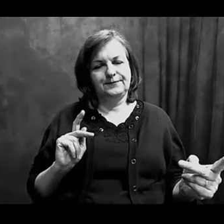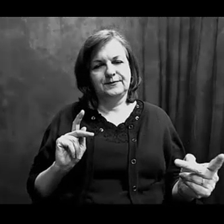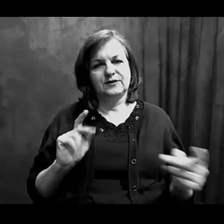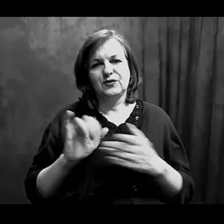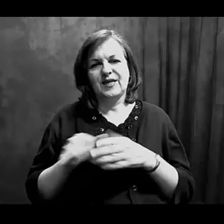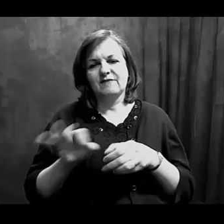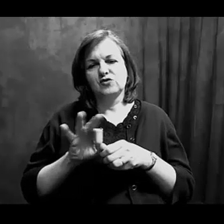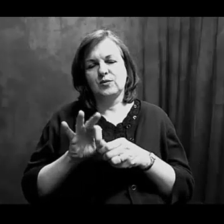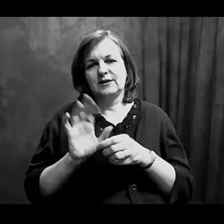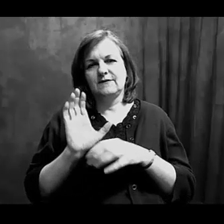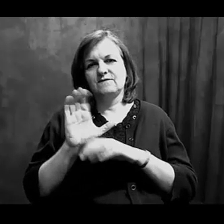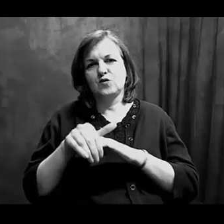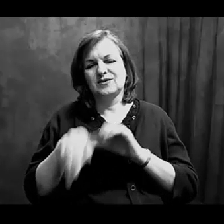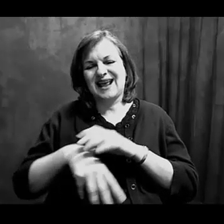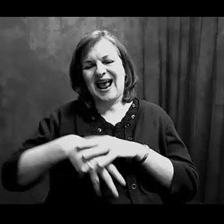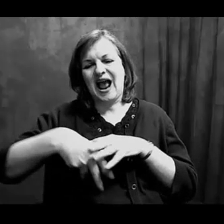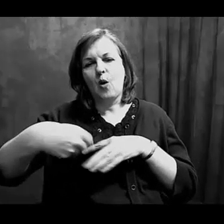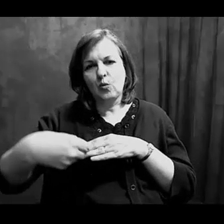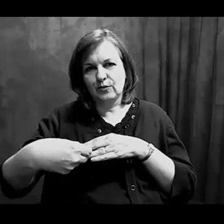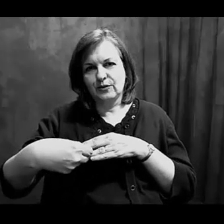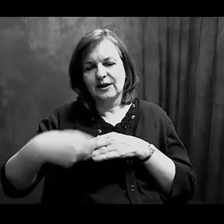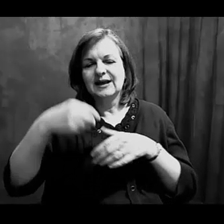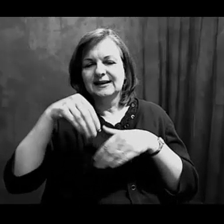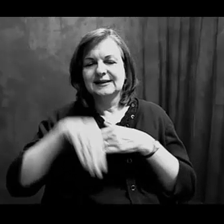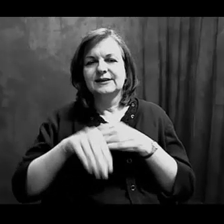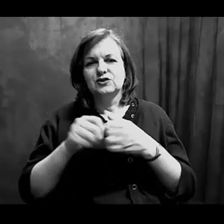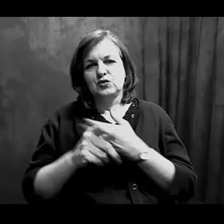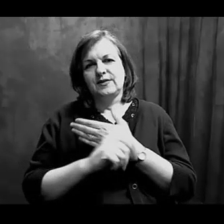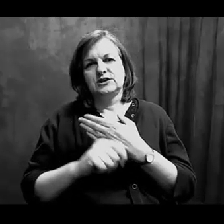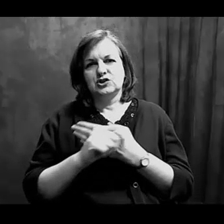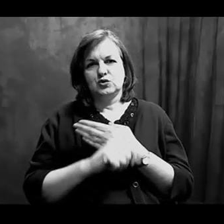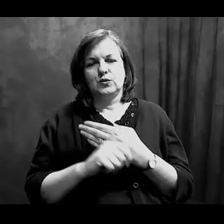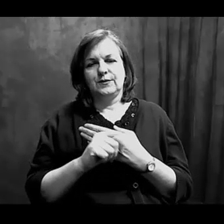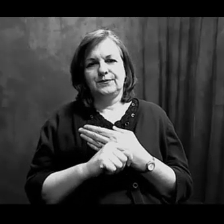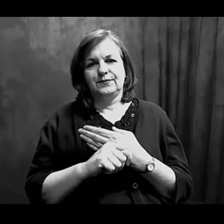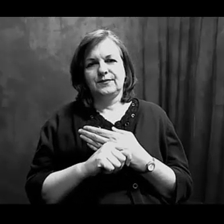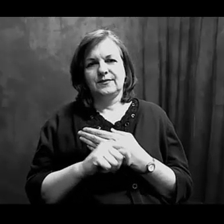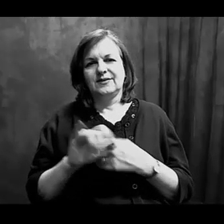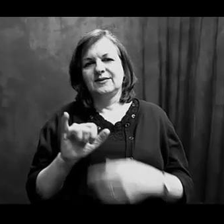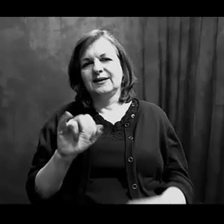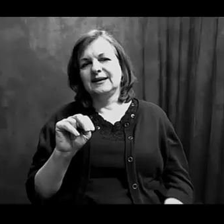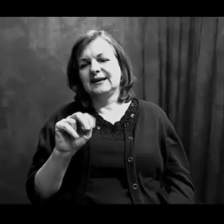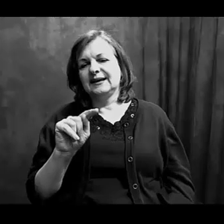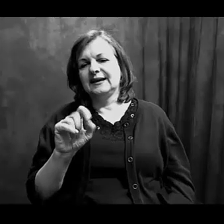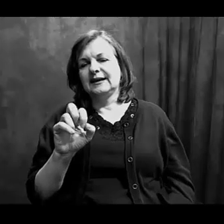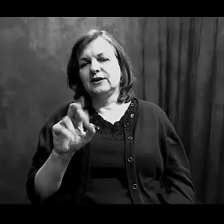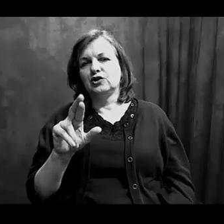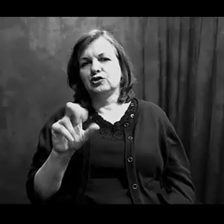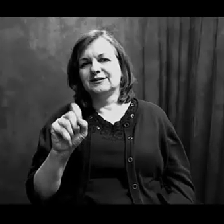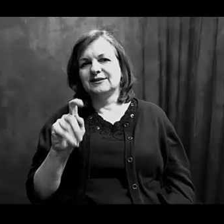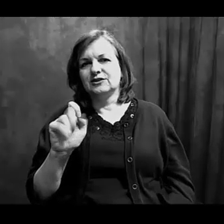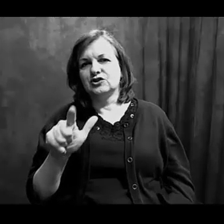and into the tissue spaces so interstitial fluid is fluid between the tissues